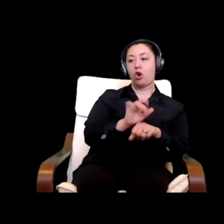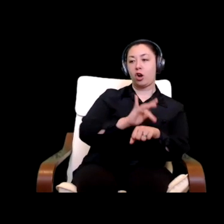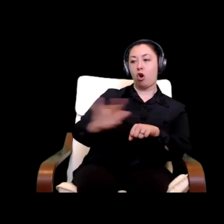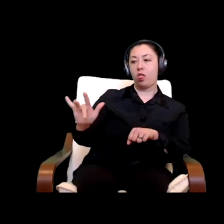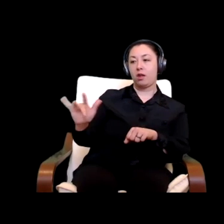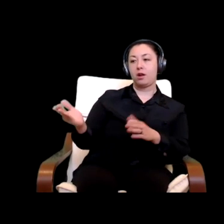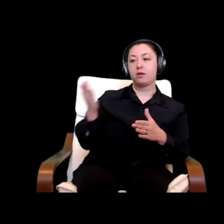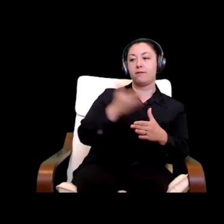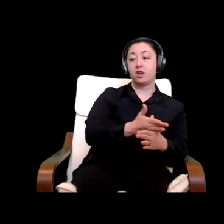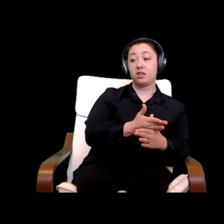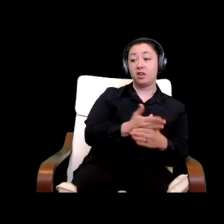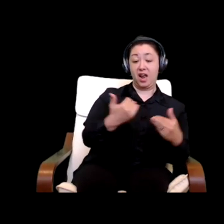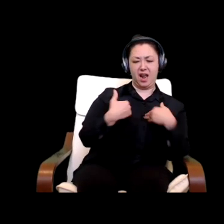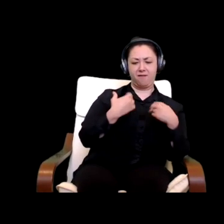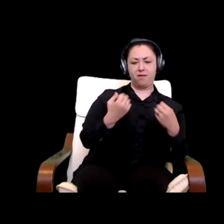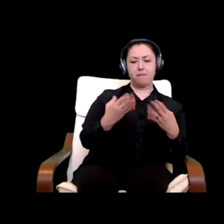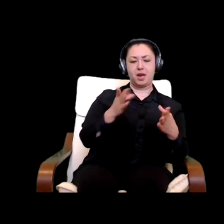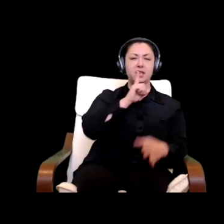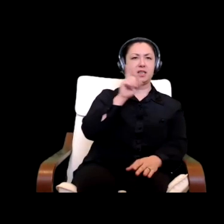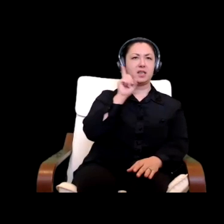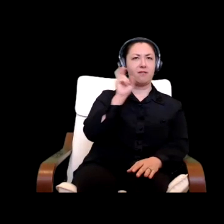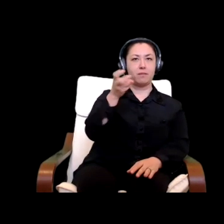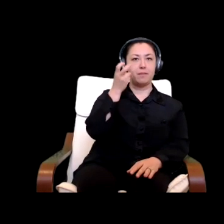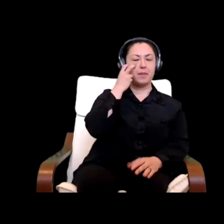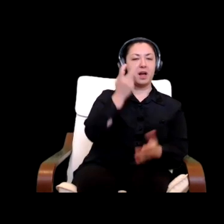Deafblind therapists that work in early intervention?